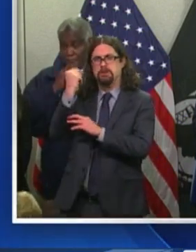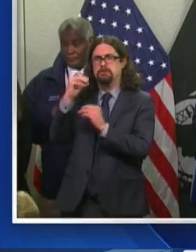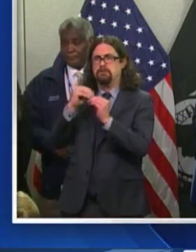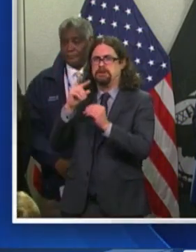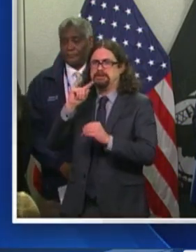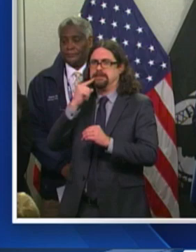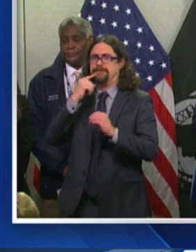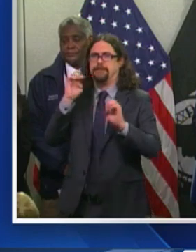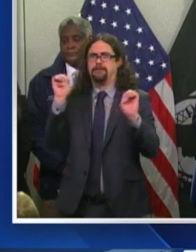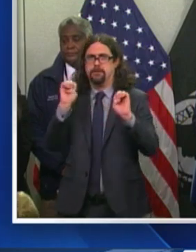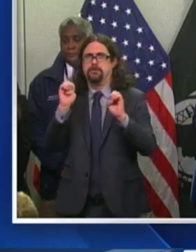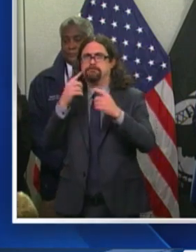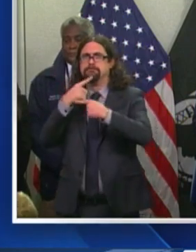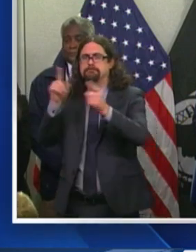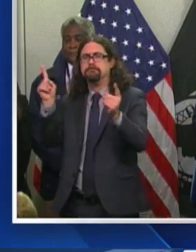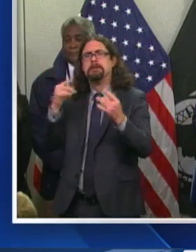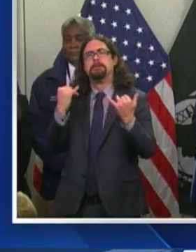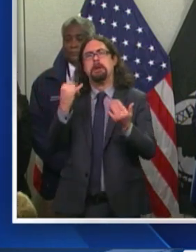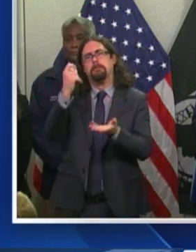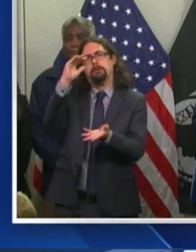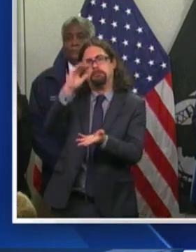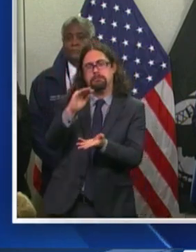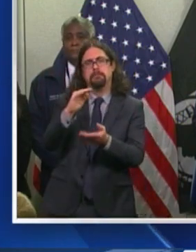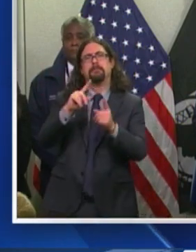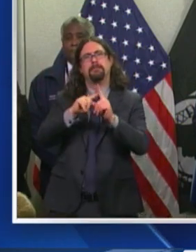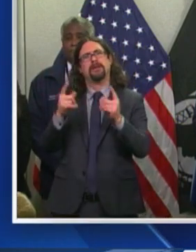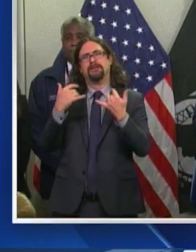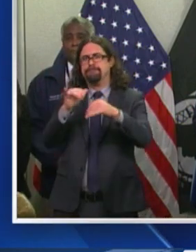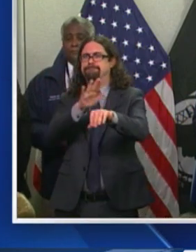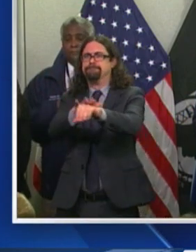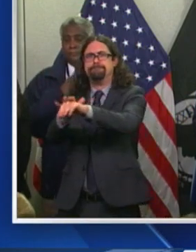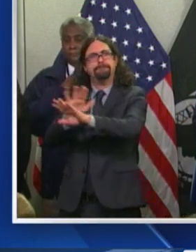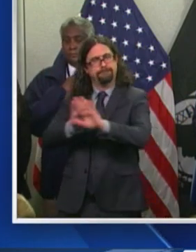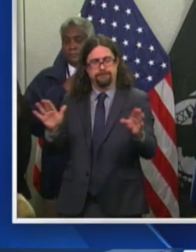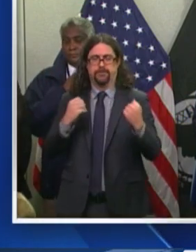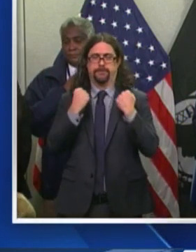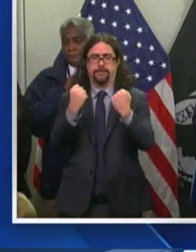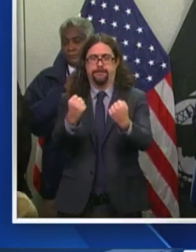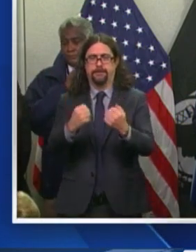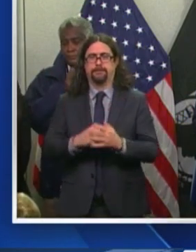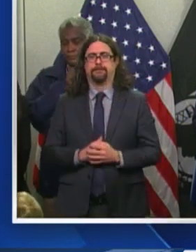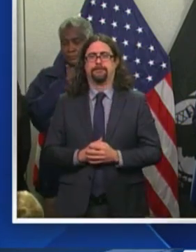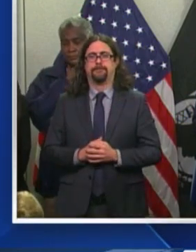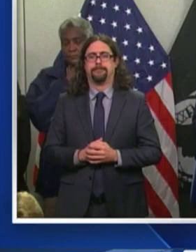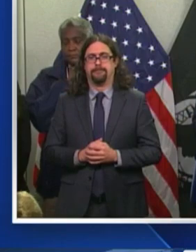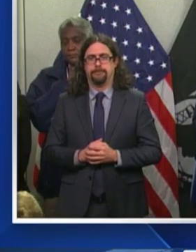THIS IS LESS INTENSE BUT STILL VERY, VERY SERIOUS. SO WE'RE SAYING CLEARLY TO THE PUBLIC, STAY OFF THE ROADS TOMORROW.